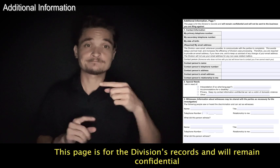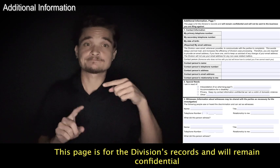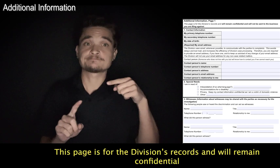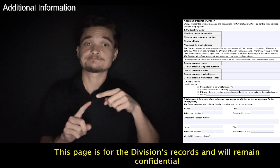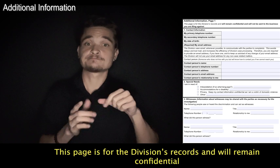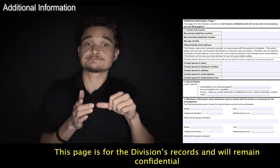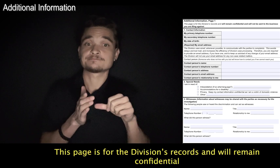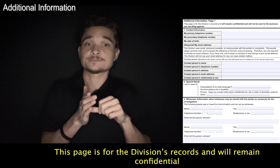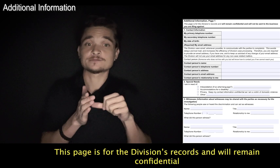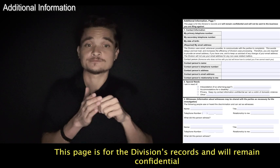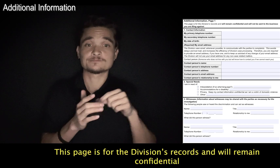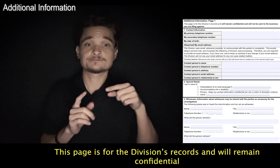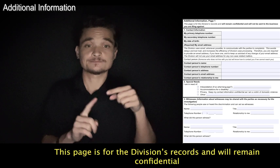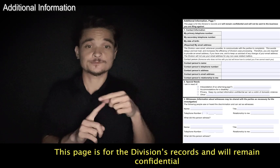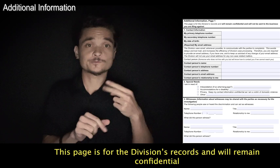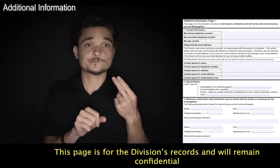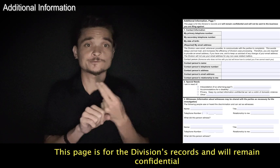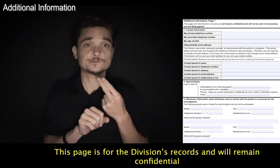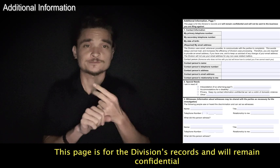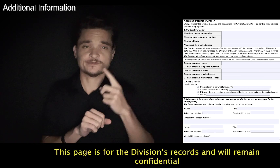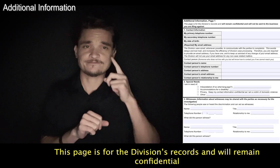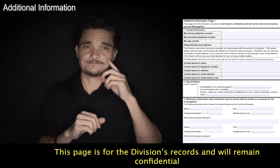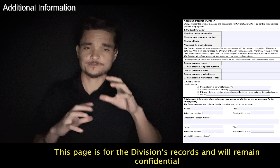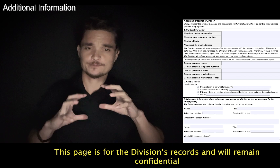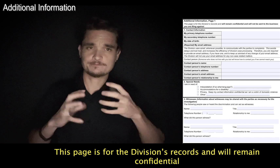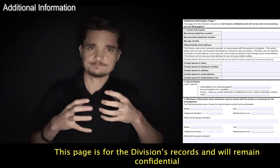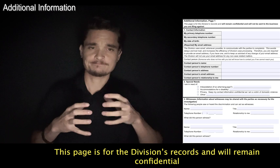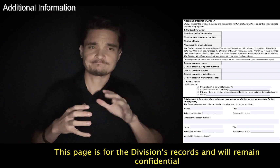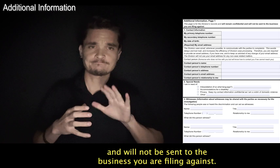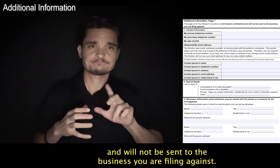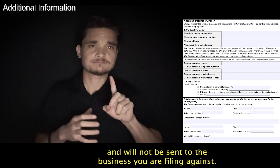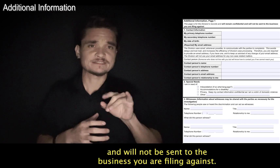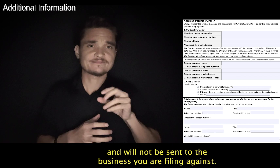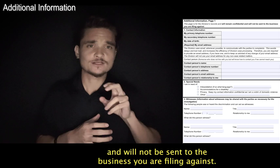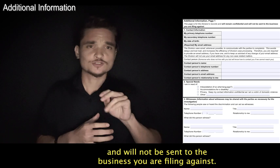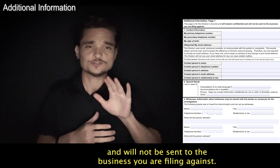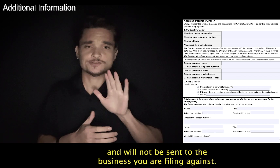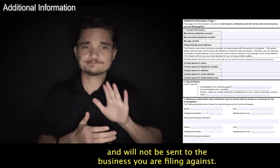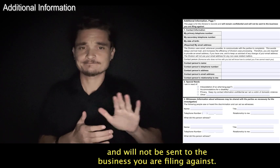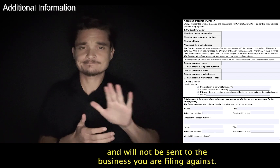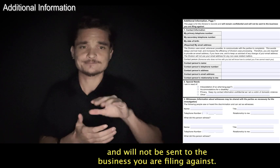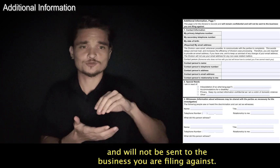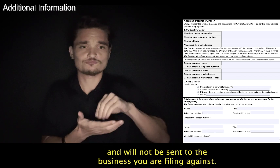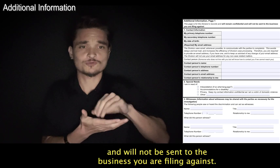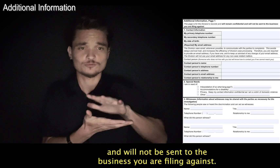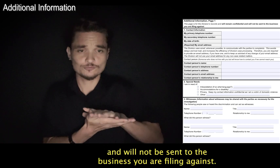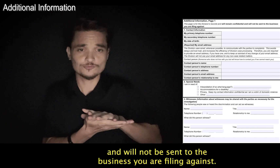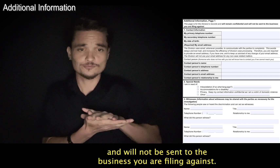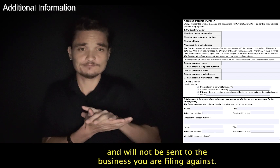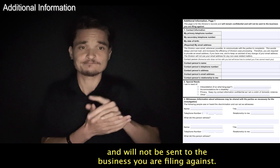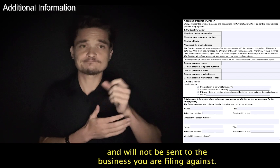This page is for the Division’s records and will remain confidential and will not be sent to the business you are filing against.